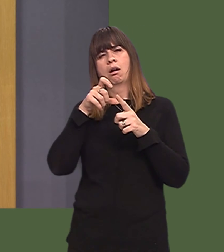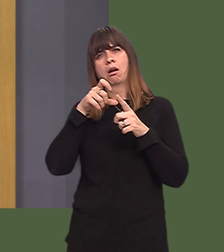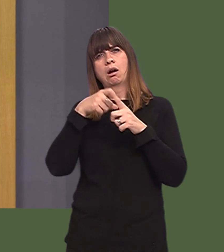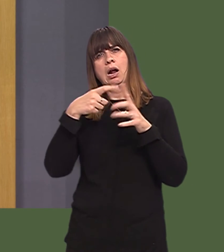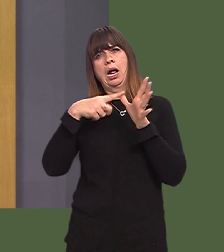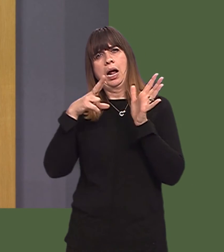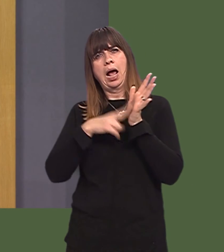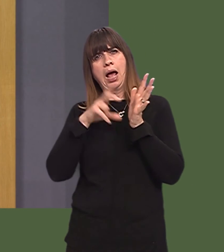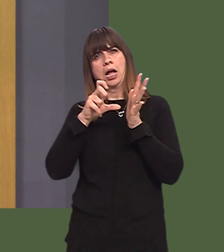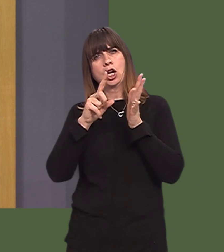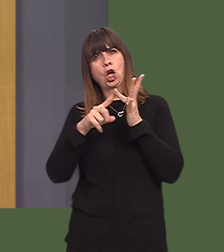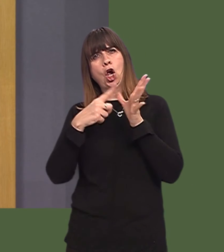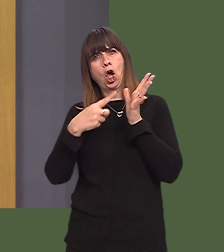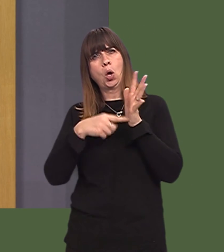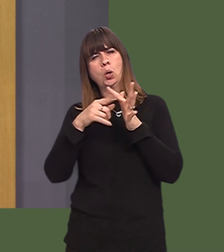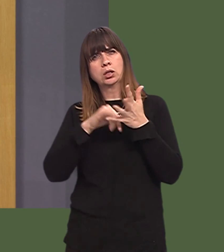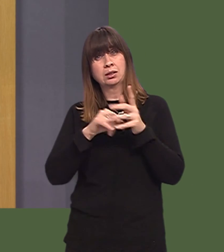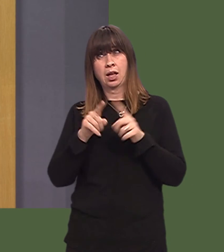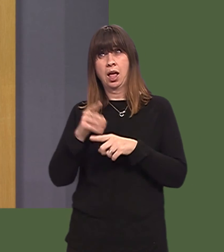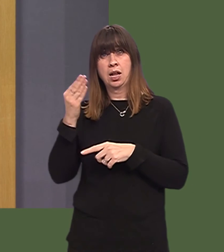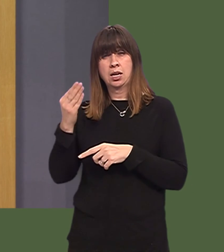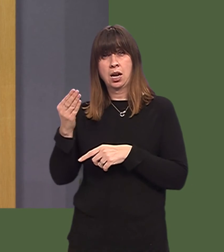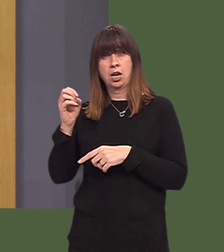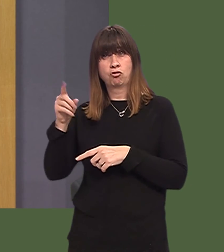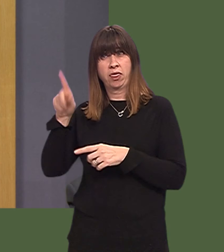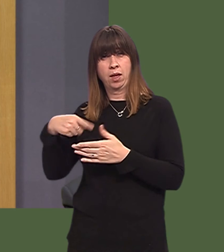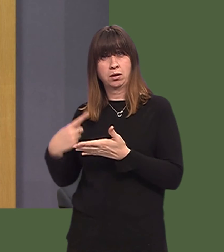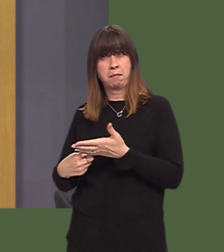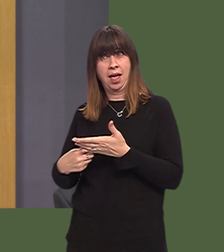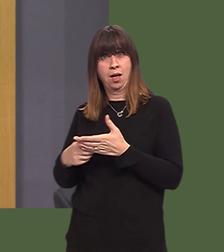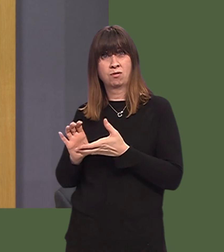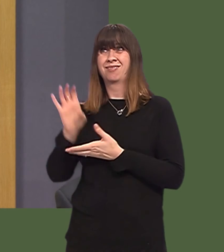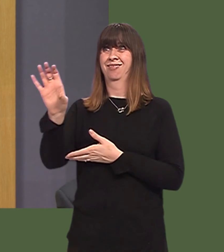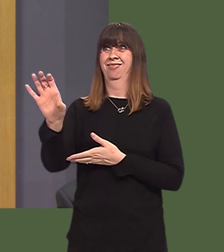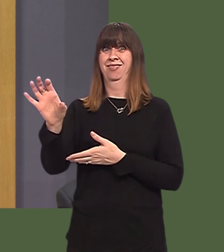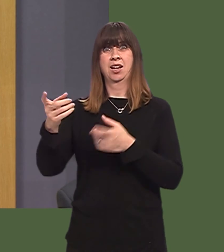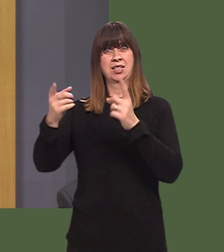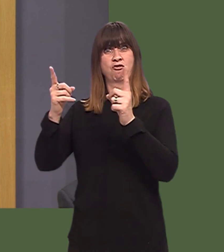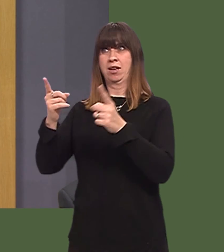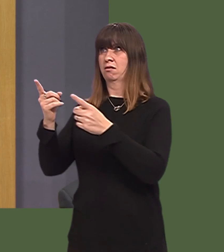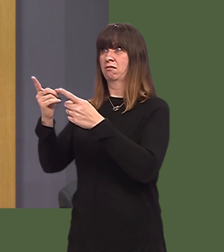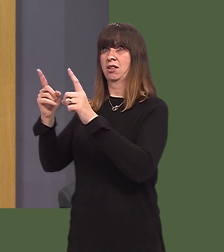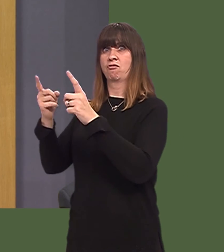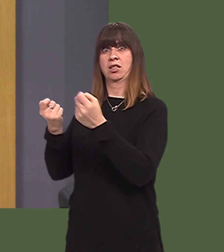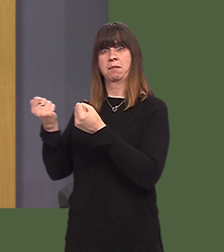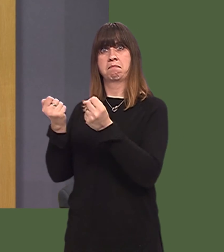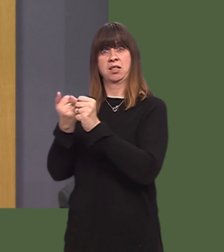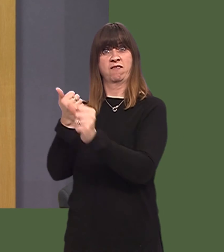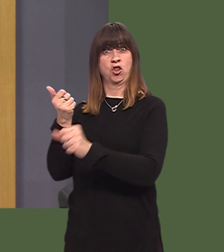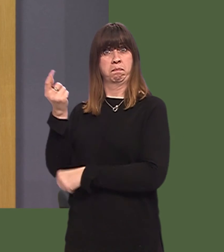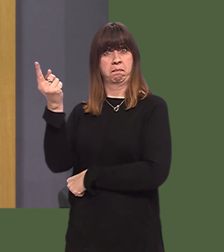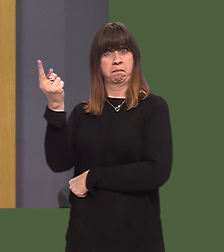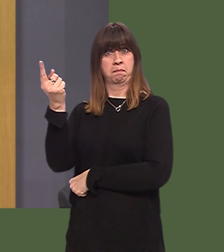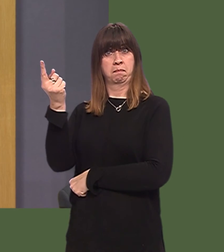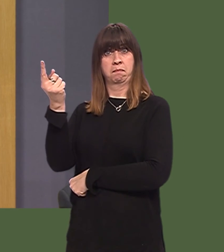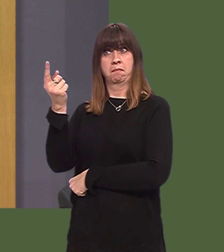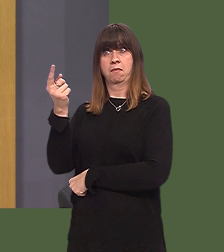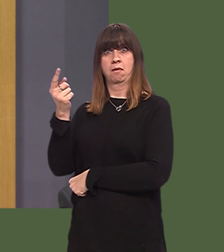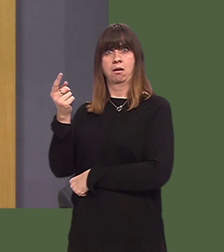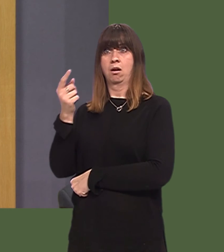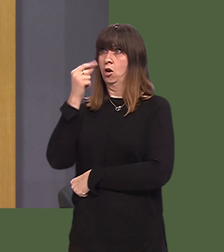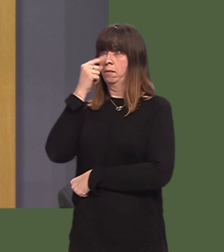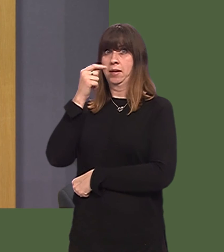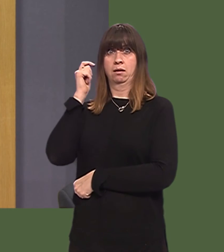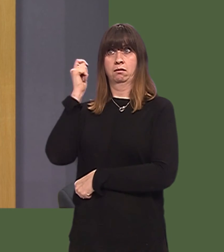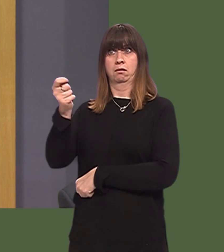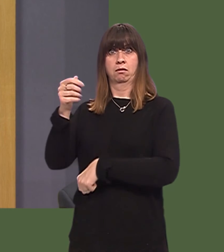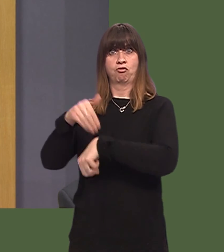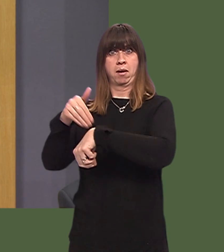of £900,000 in north Wales where two directors of a bus company faced criminal action, actually.